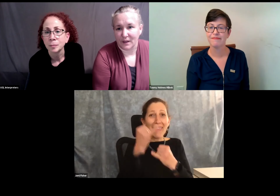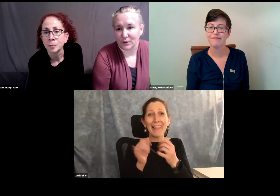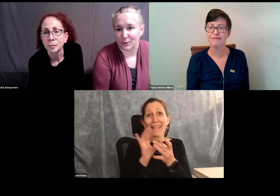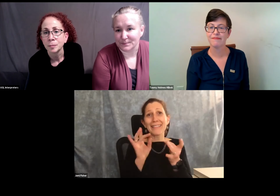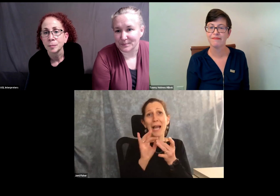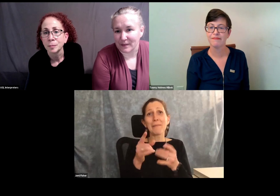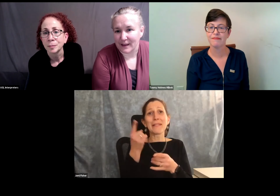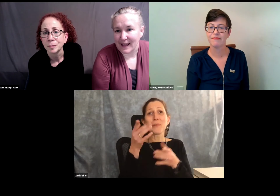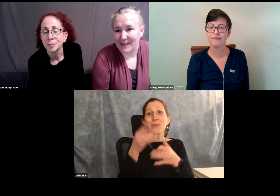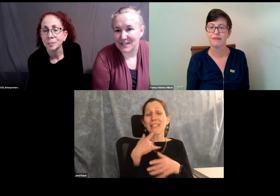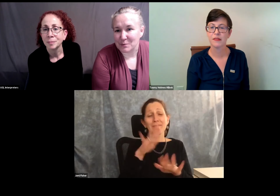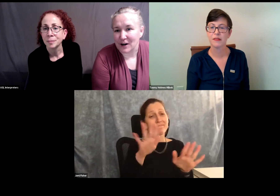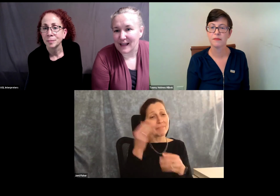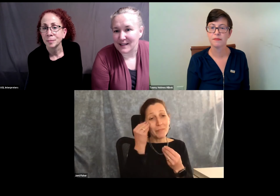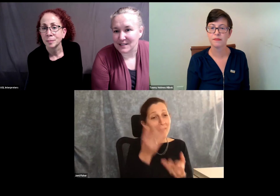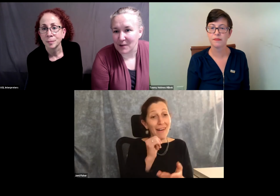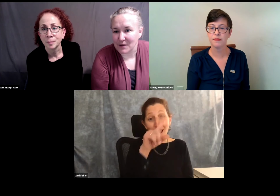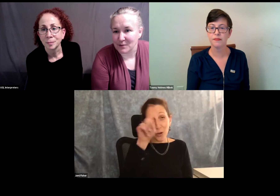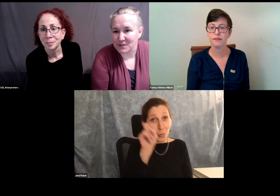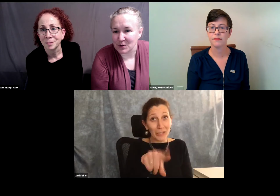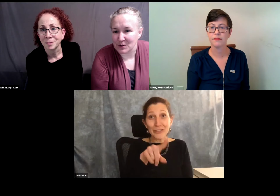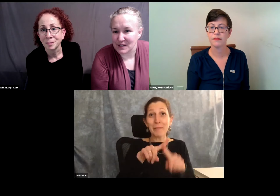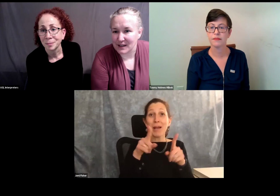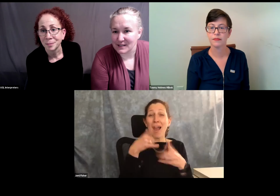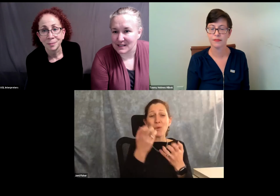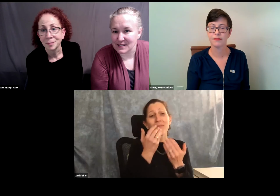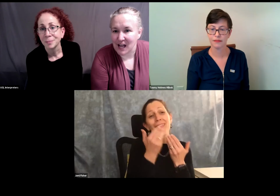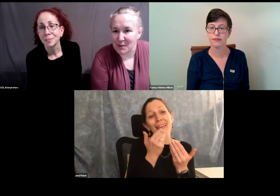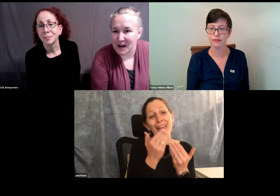cool and this will be our last comment from someone who says, this is a comment, not a